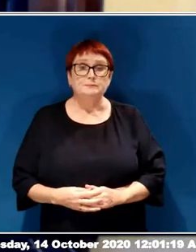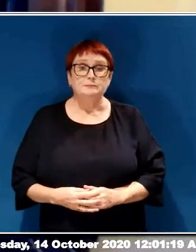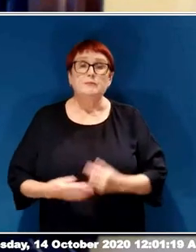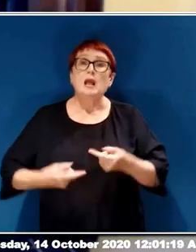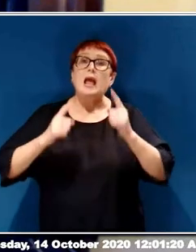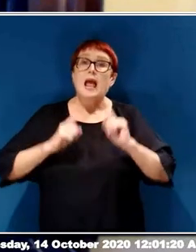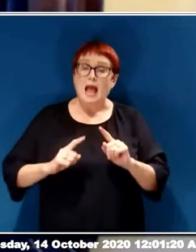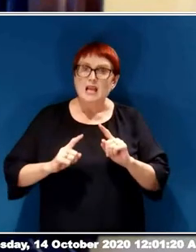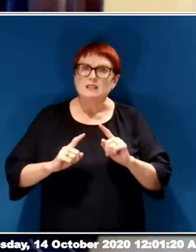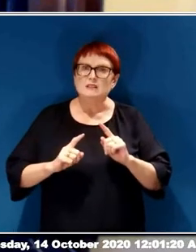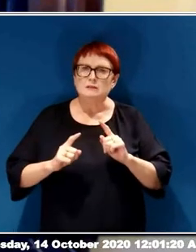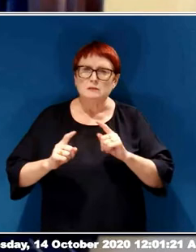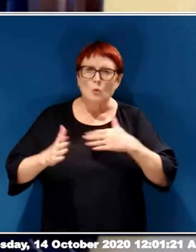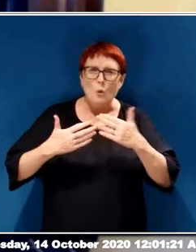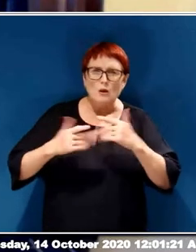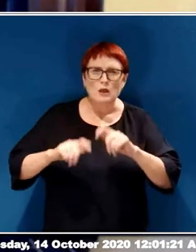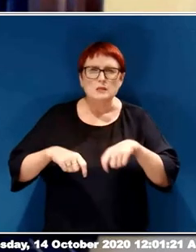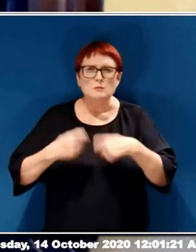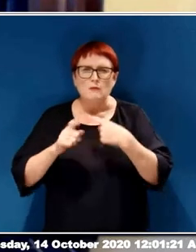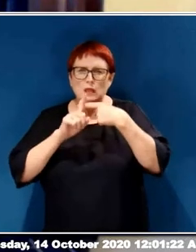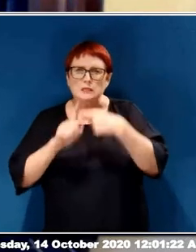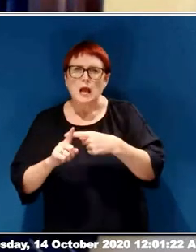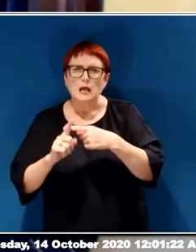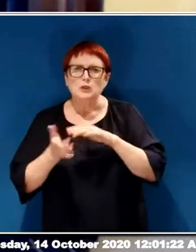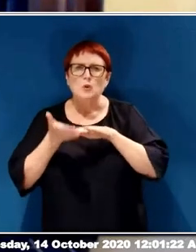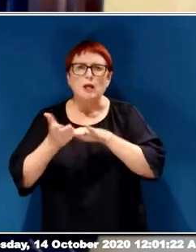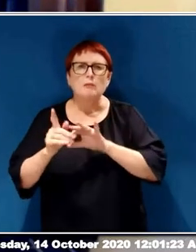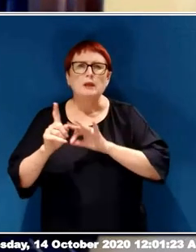programs on the basis of need? DR de BRUIN: That's correct.